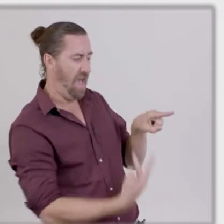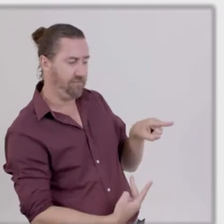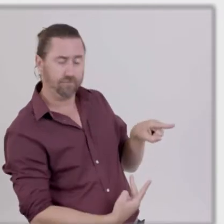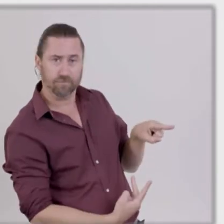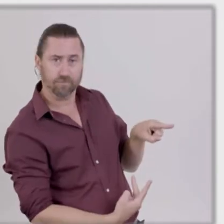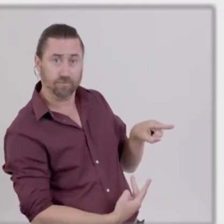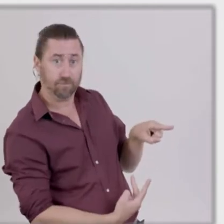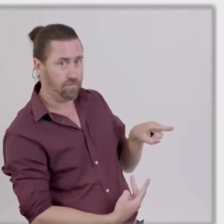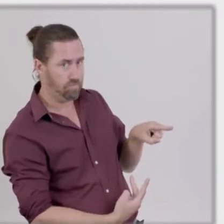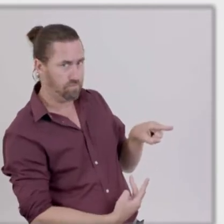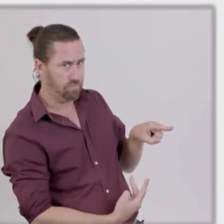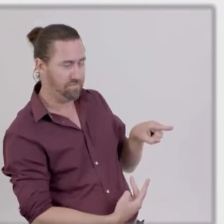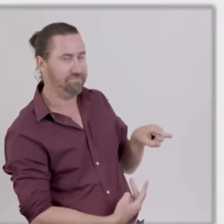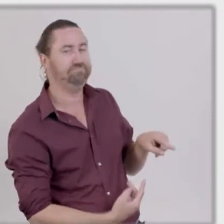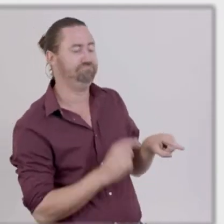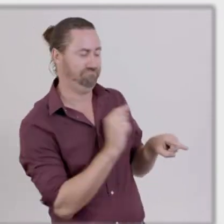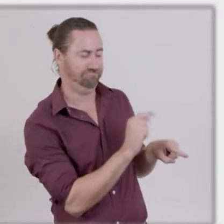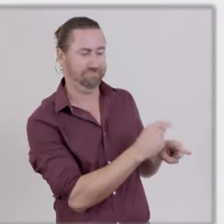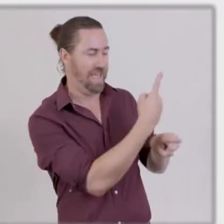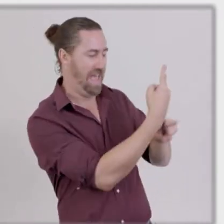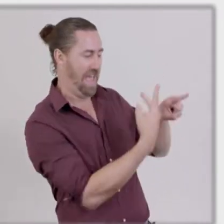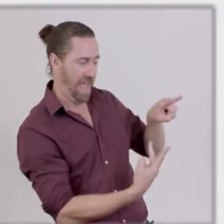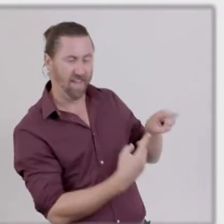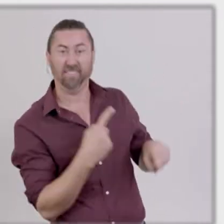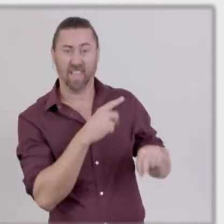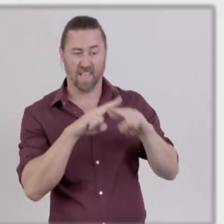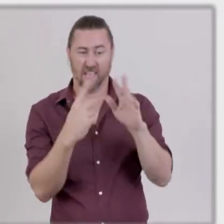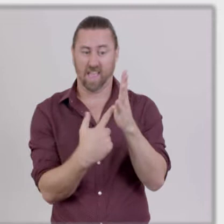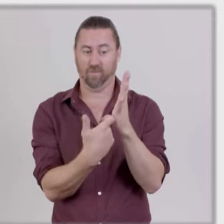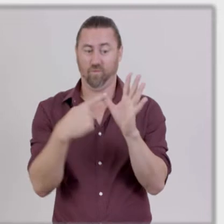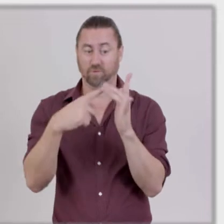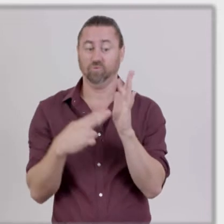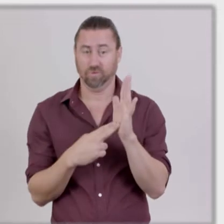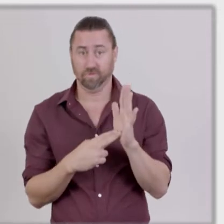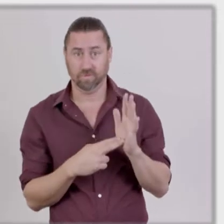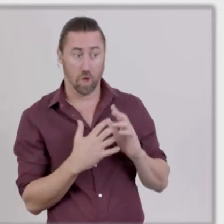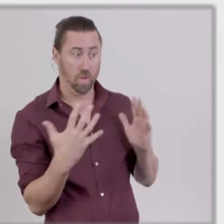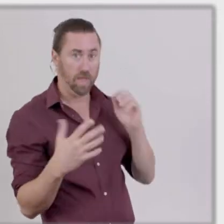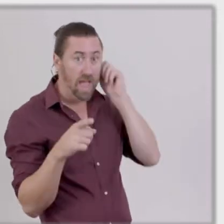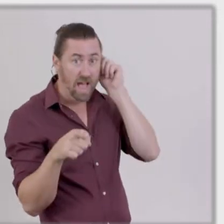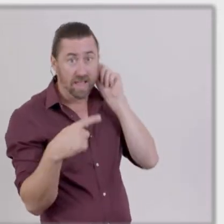So, the second fraction is greater! There's one more to go, and it's pretty tricky!